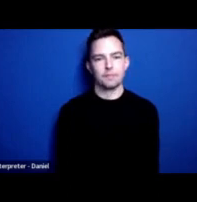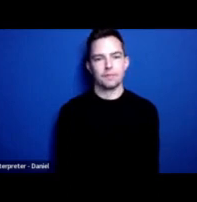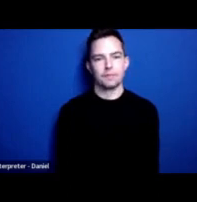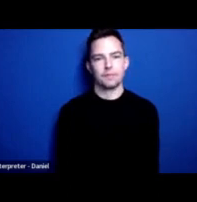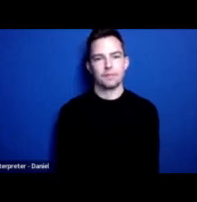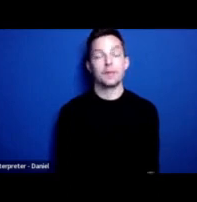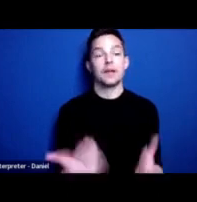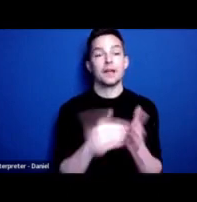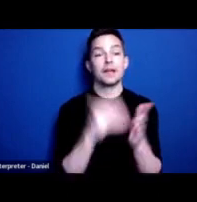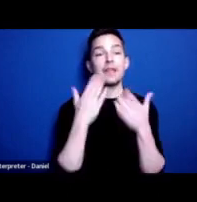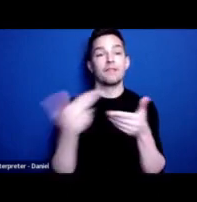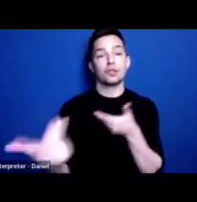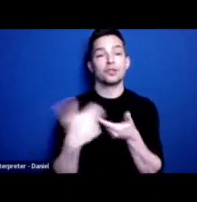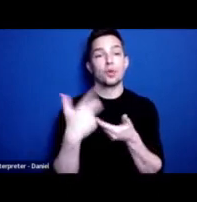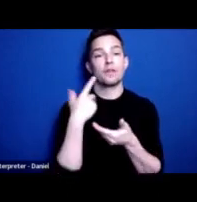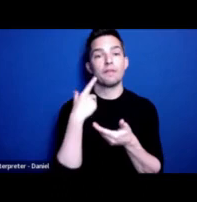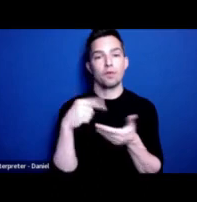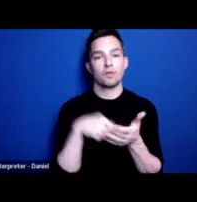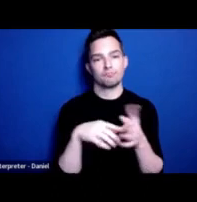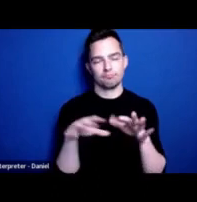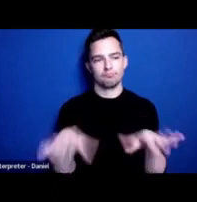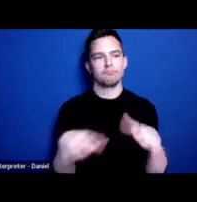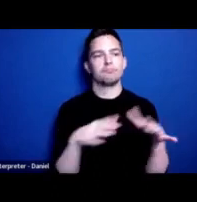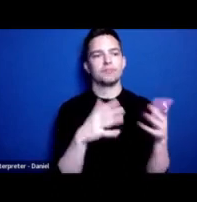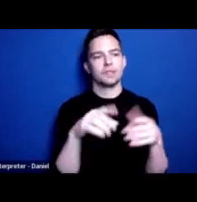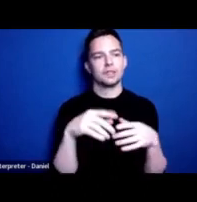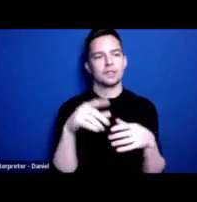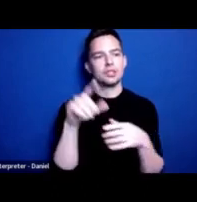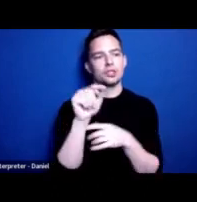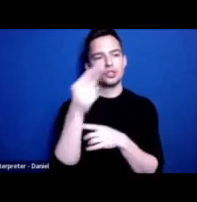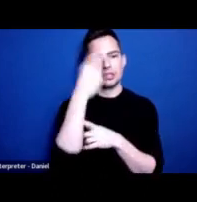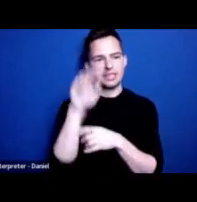for joining us today for the Administration for Community Living Traumatic Brain Injury Partners Day.